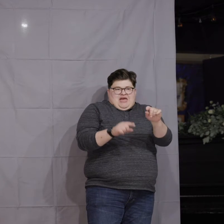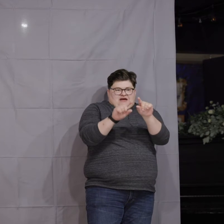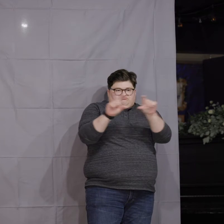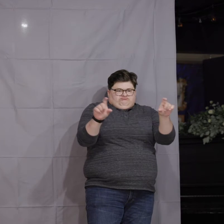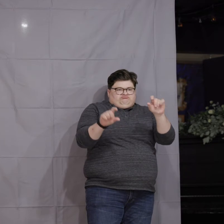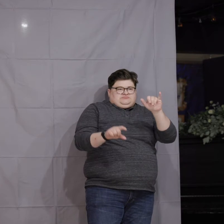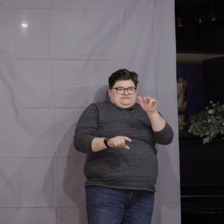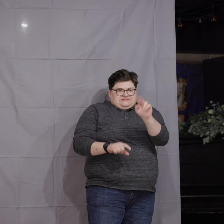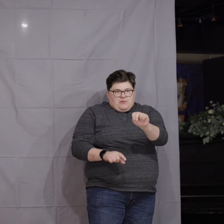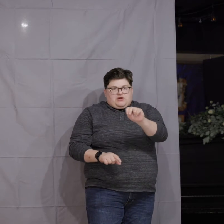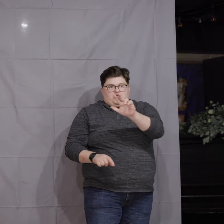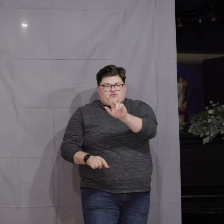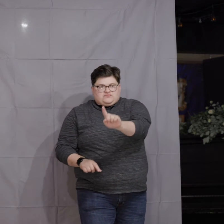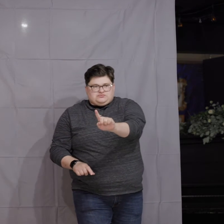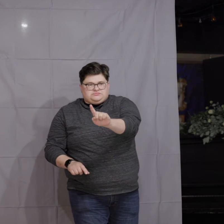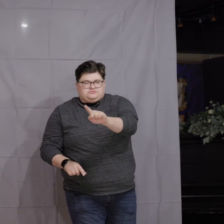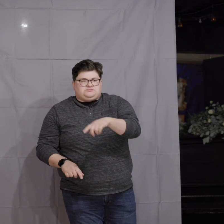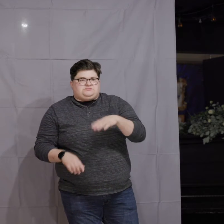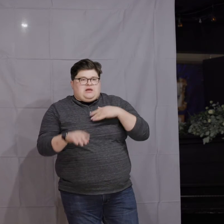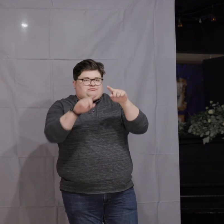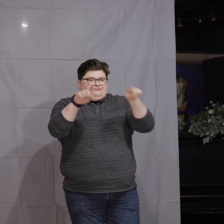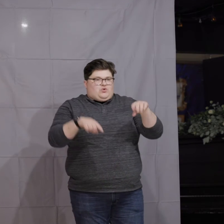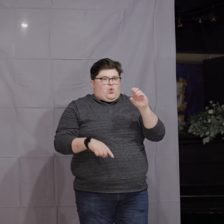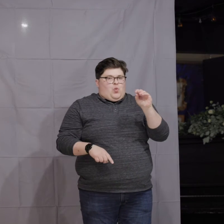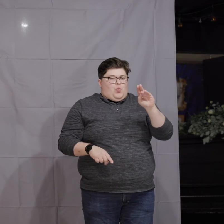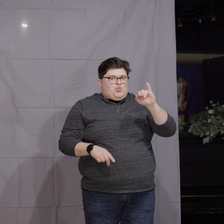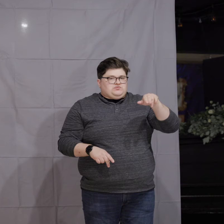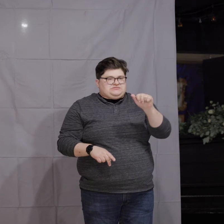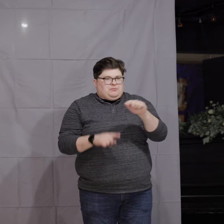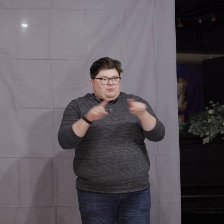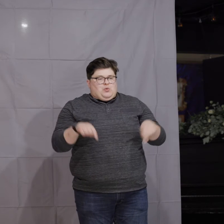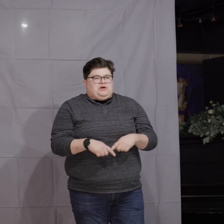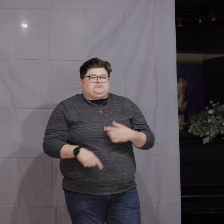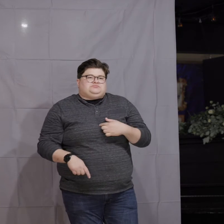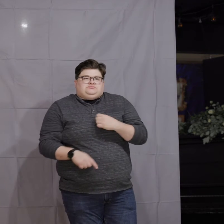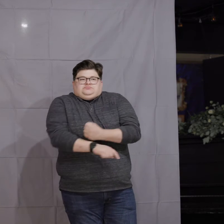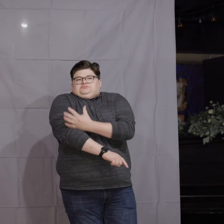I had remembered seeing that. January 31st on the ouija board.